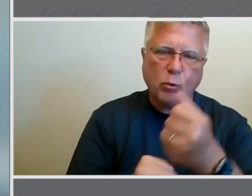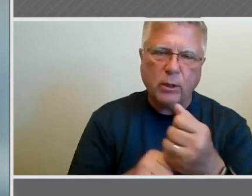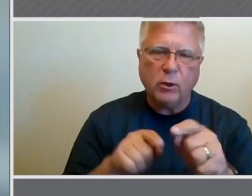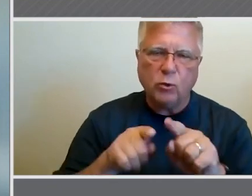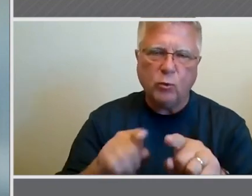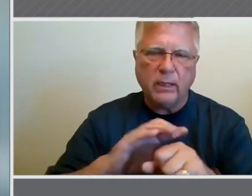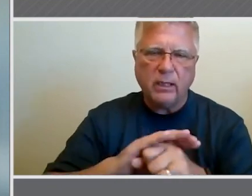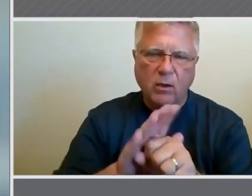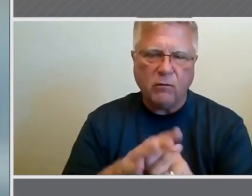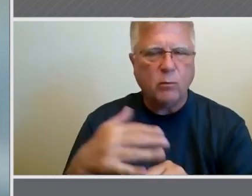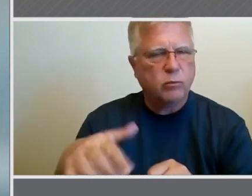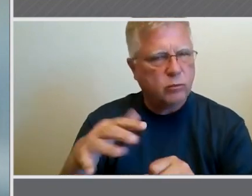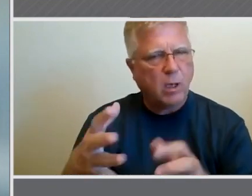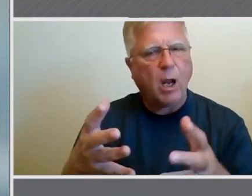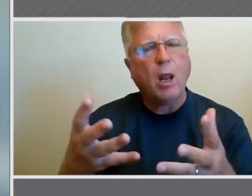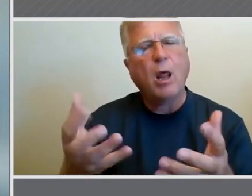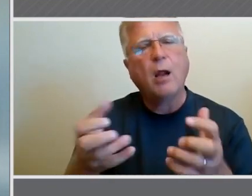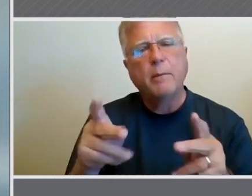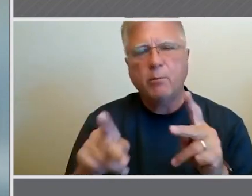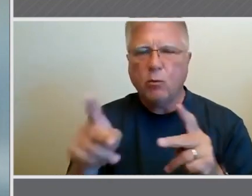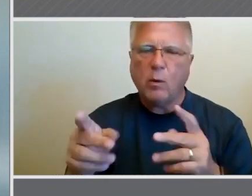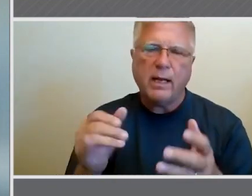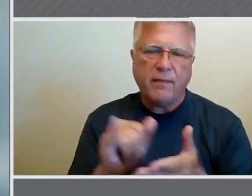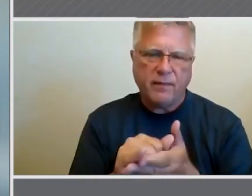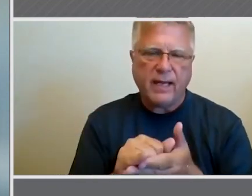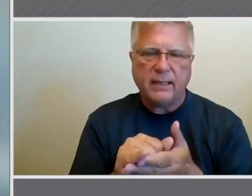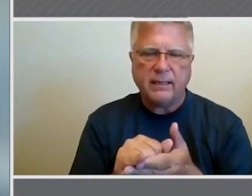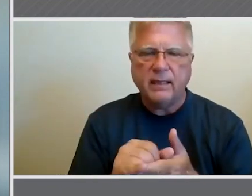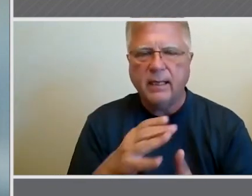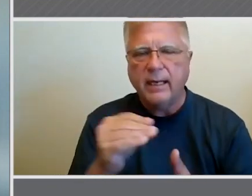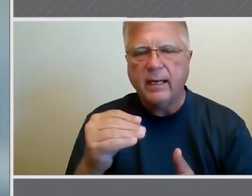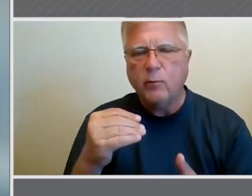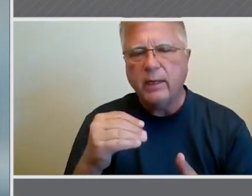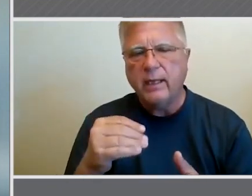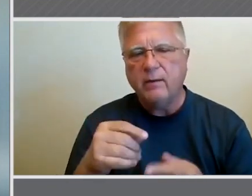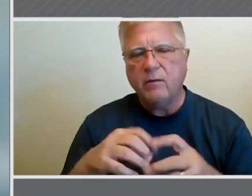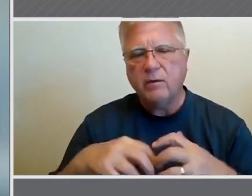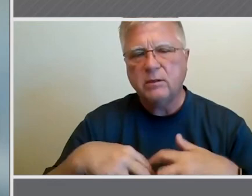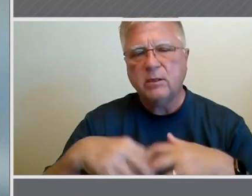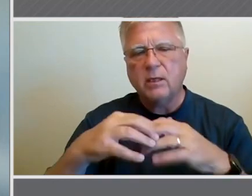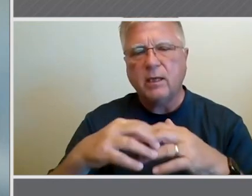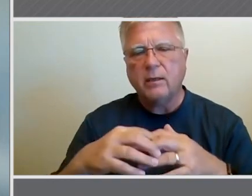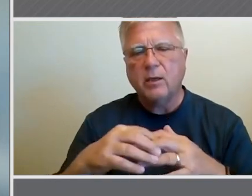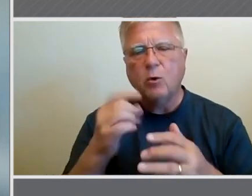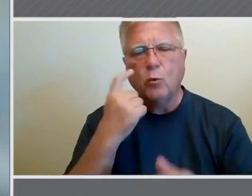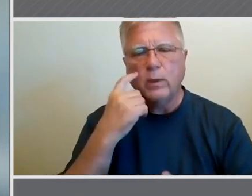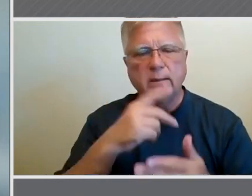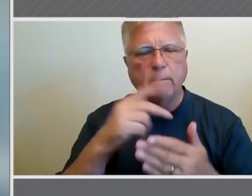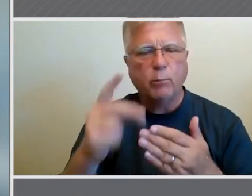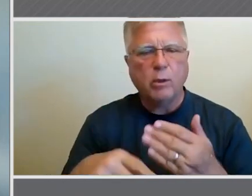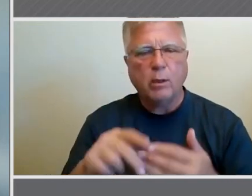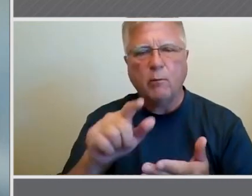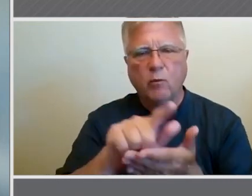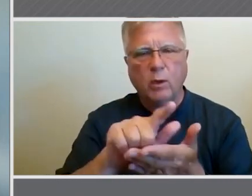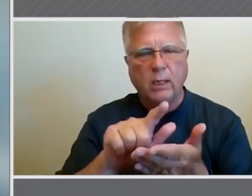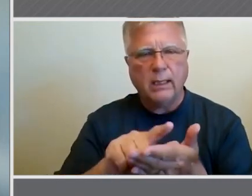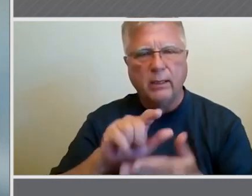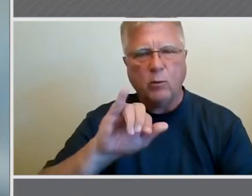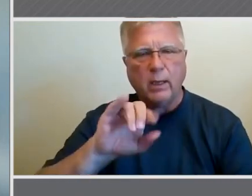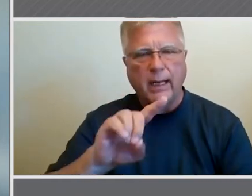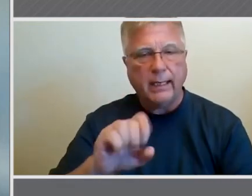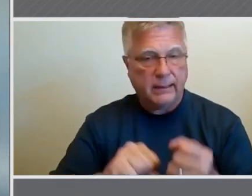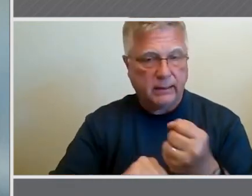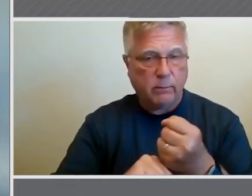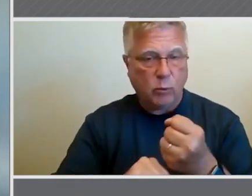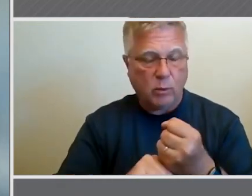We also have rolled out a recent program for legal aid support for homeowners for properties